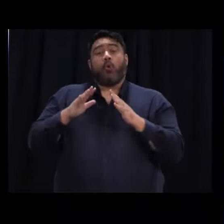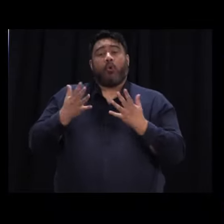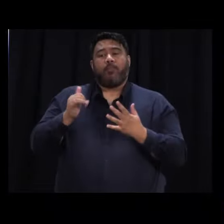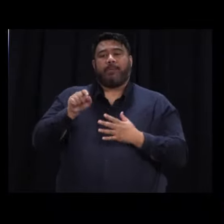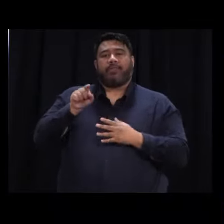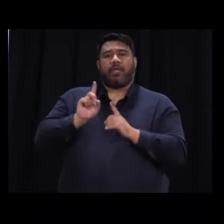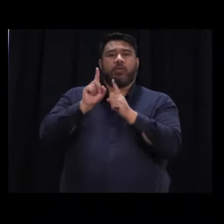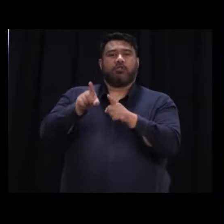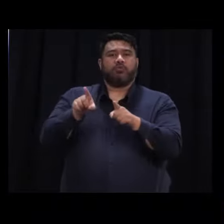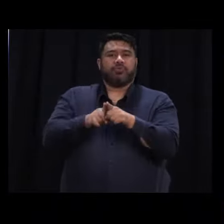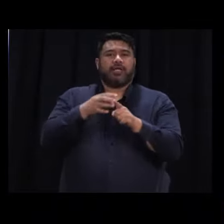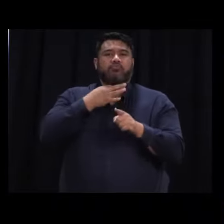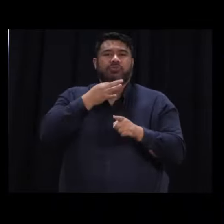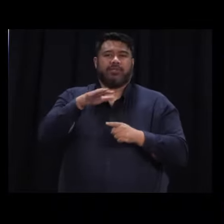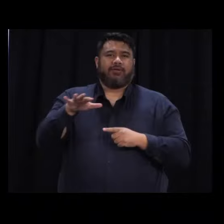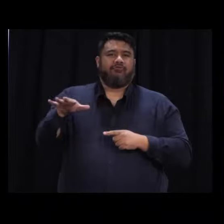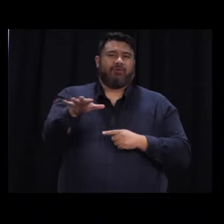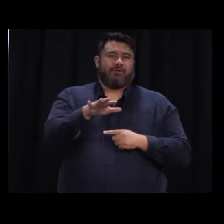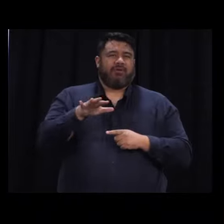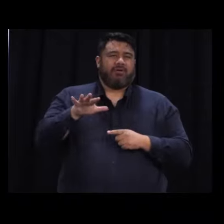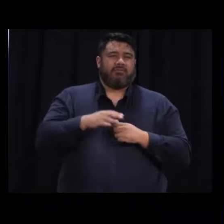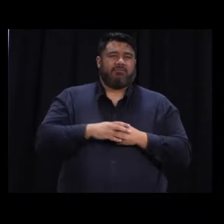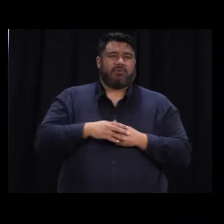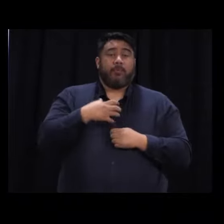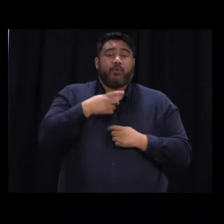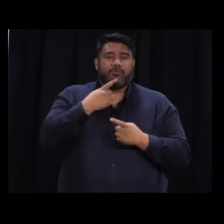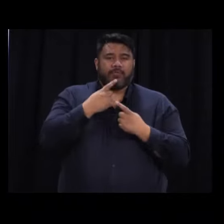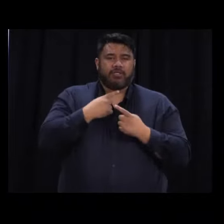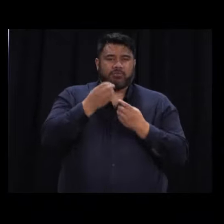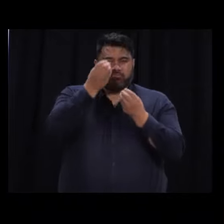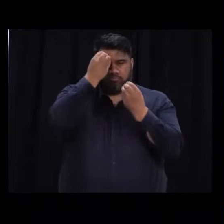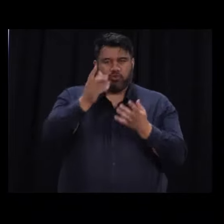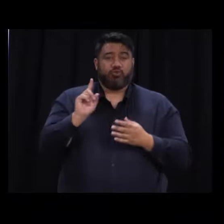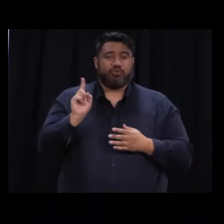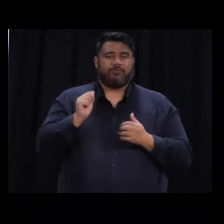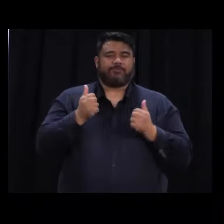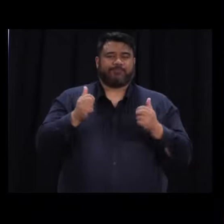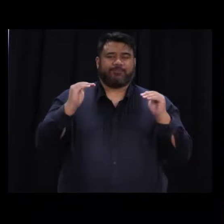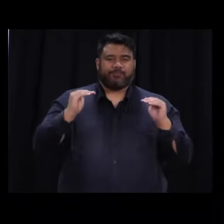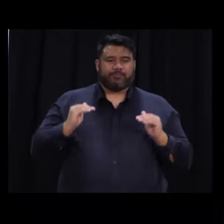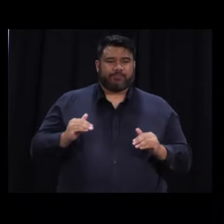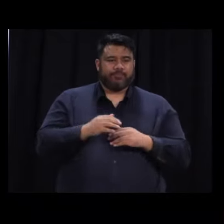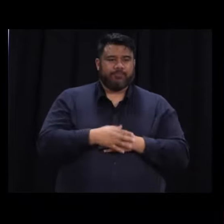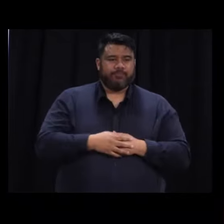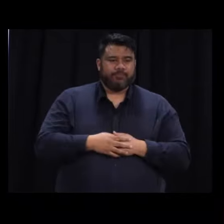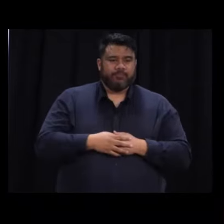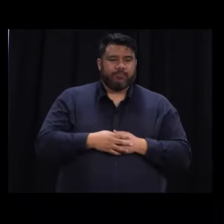epidemiology link but it is clear they were a household or close contact or they were at a location of interest. We will